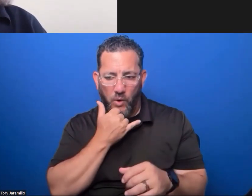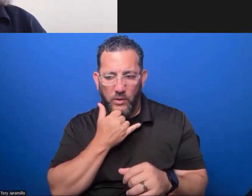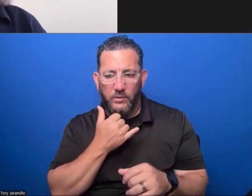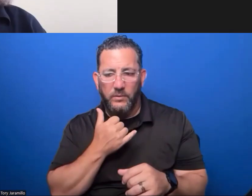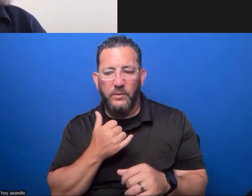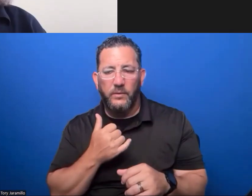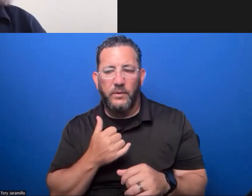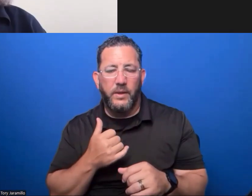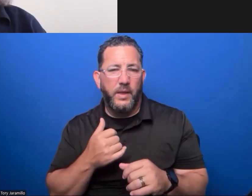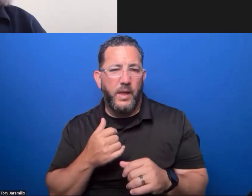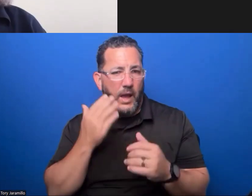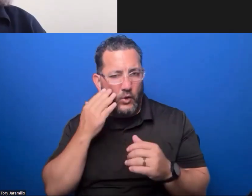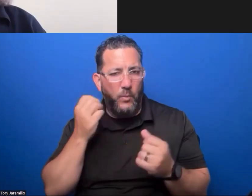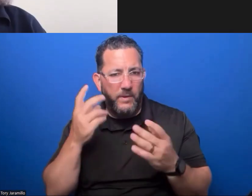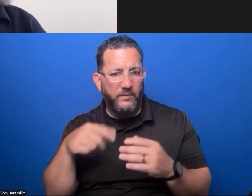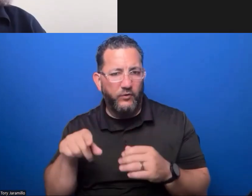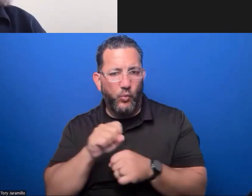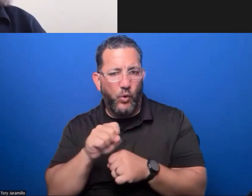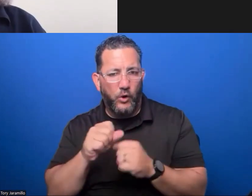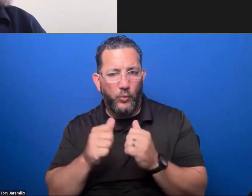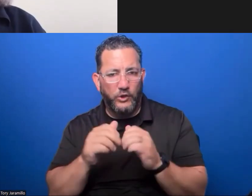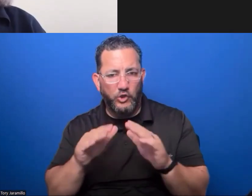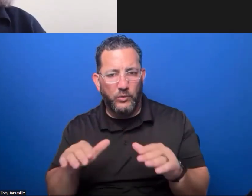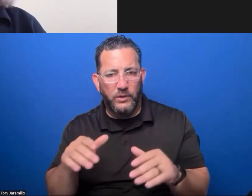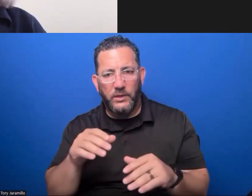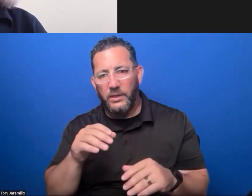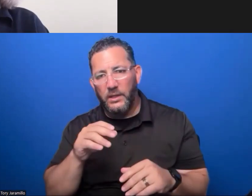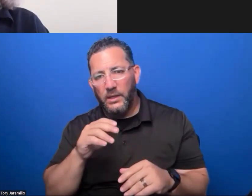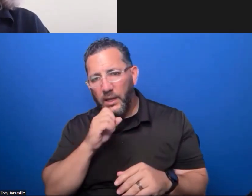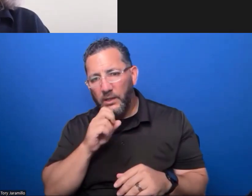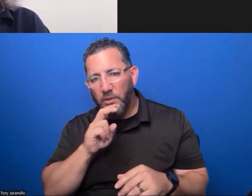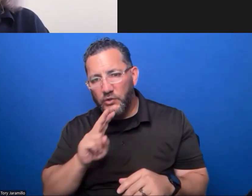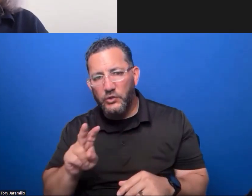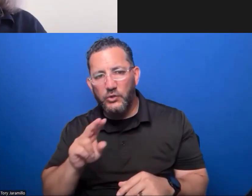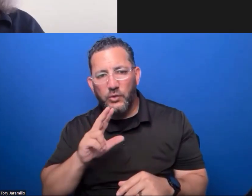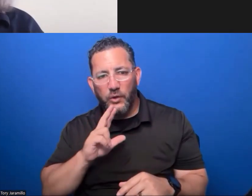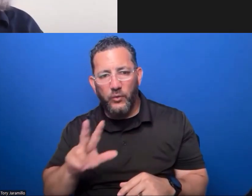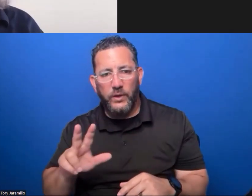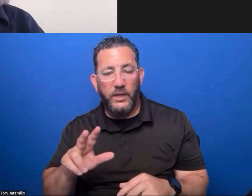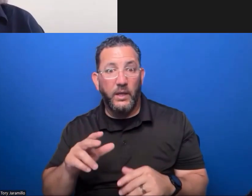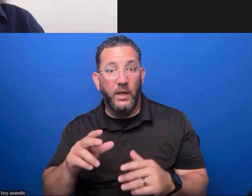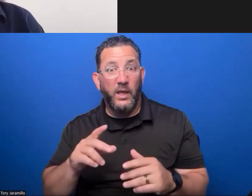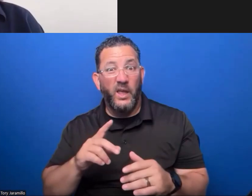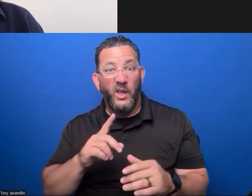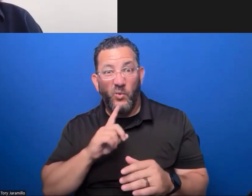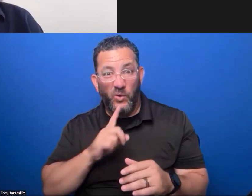know many of you work with children that are two and three that are true, you know, truly have a lot of heavy duty